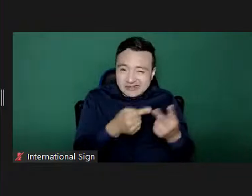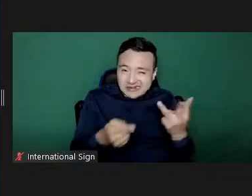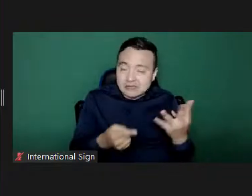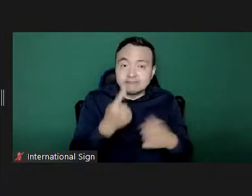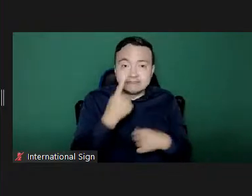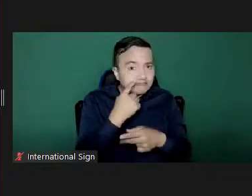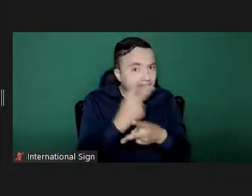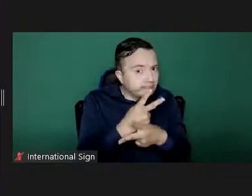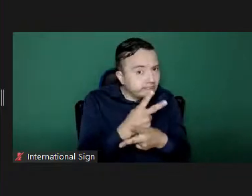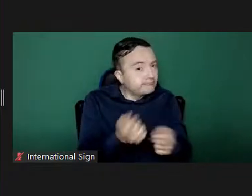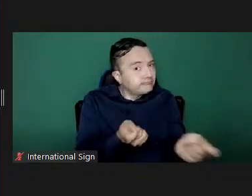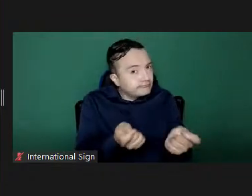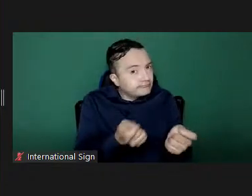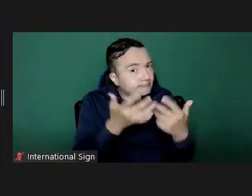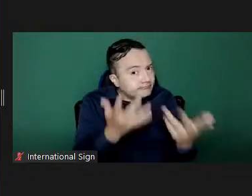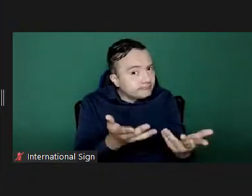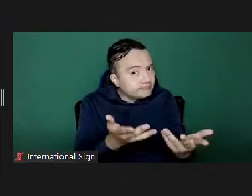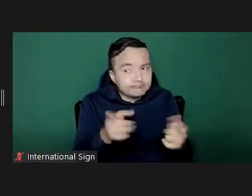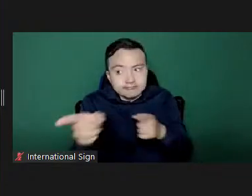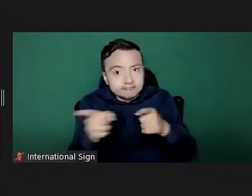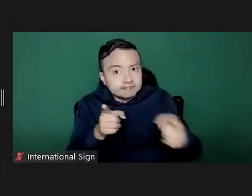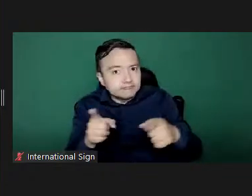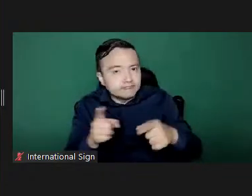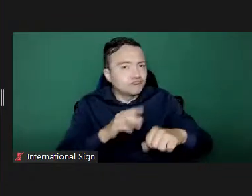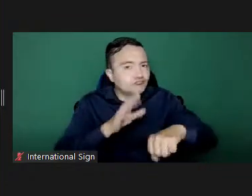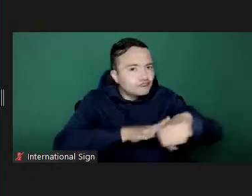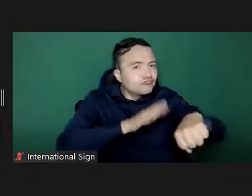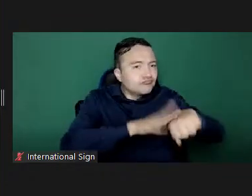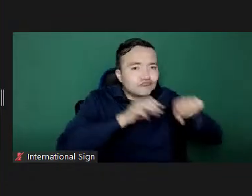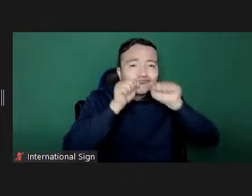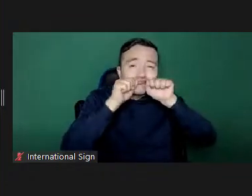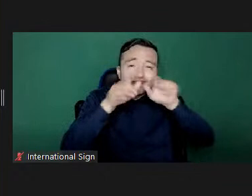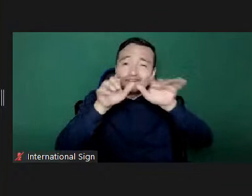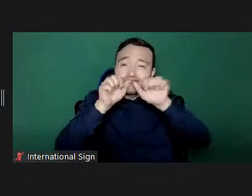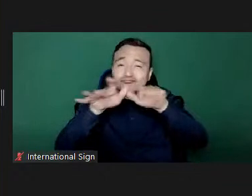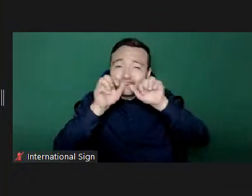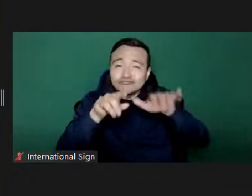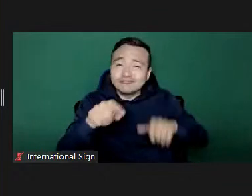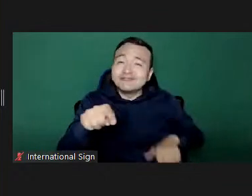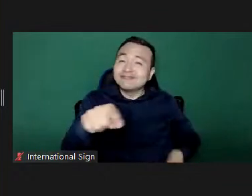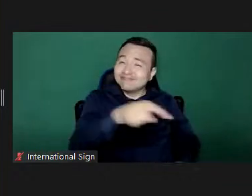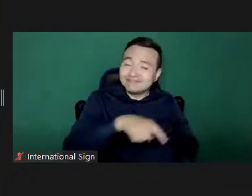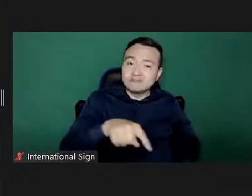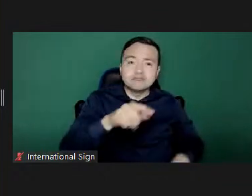The salt and sodium study , marketing of foods to children, we have